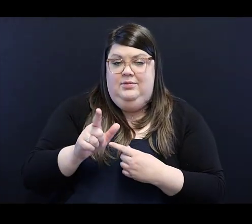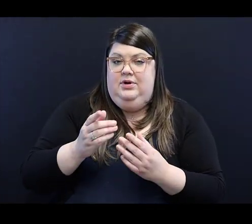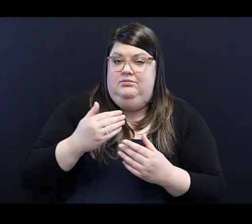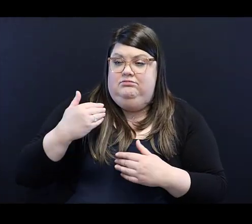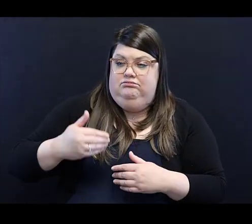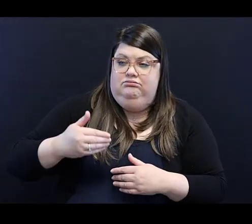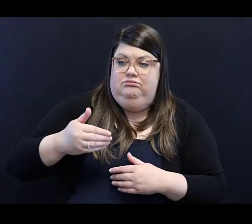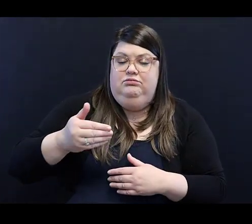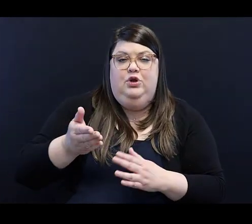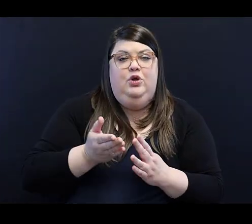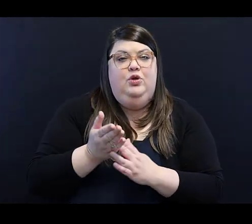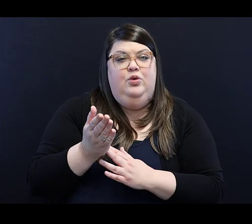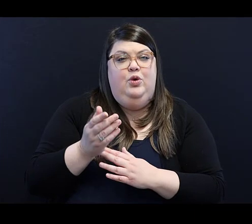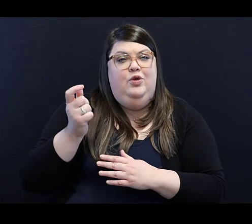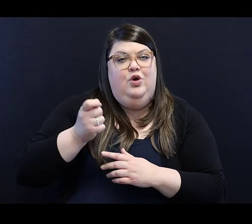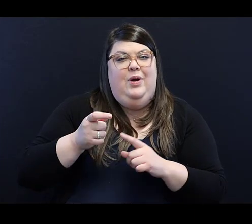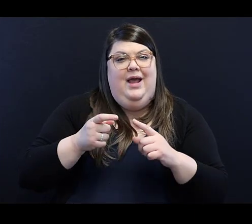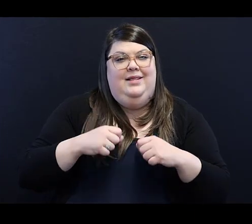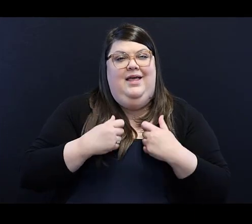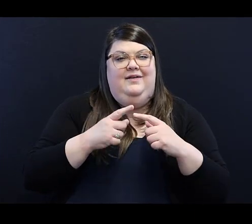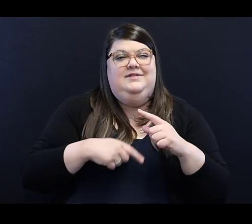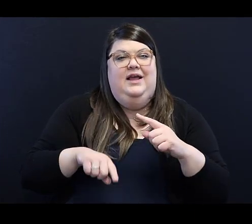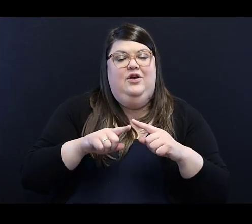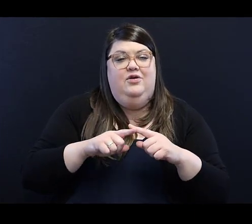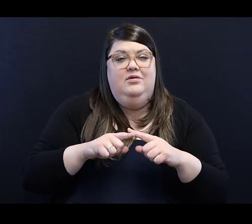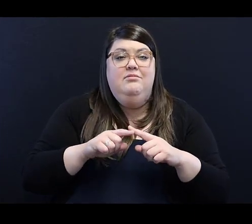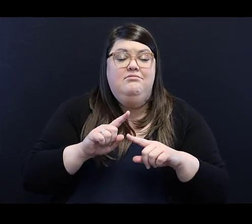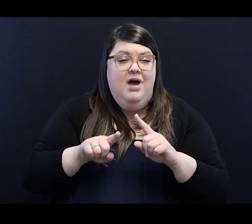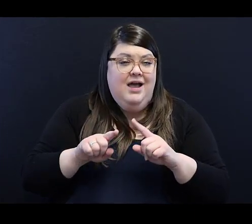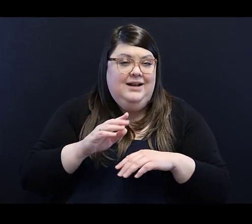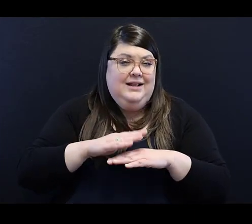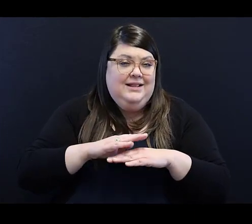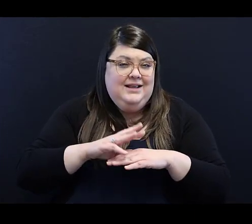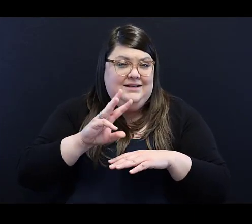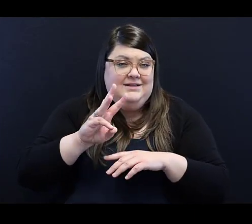grant lifecycle. However, at least six months prior to the end of the grant,